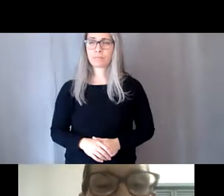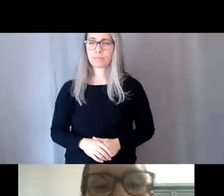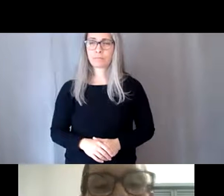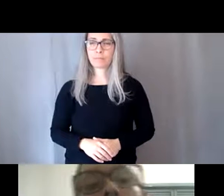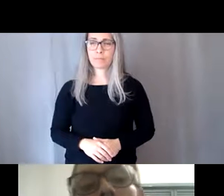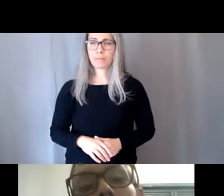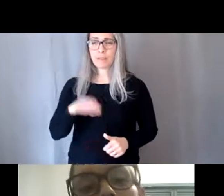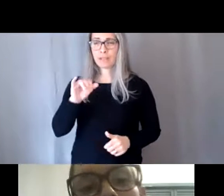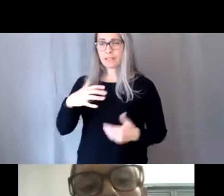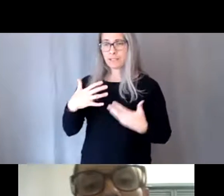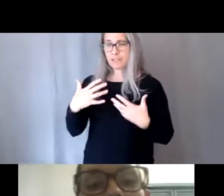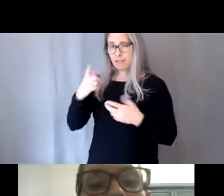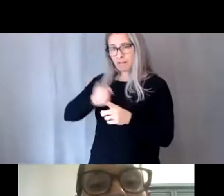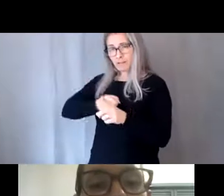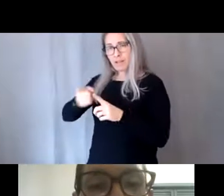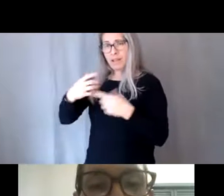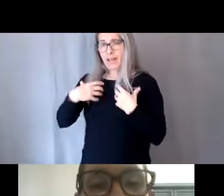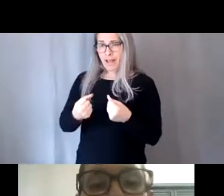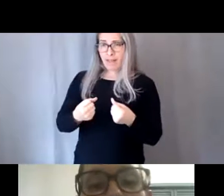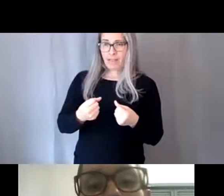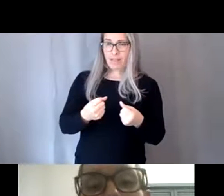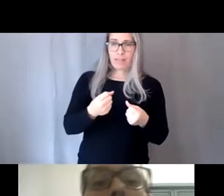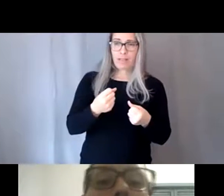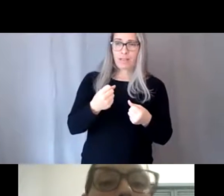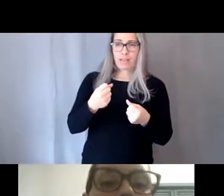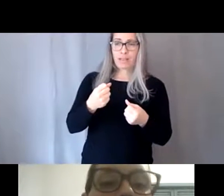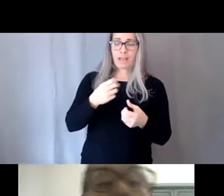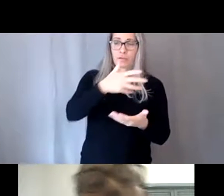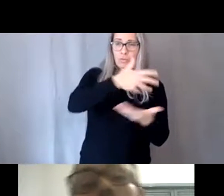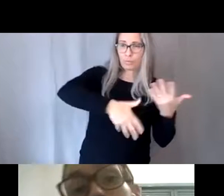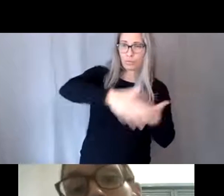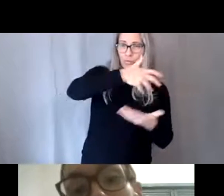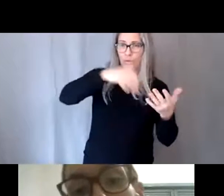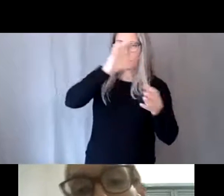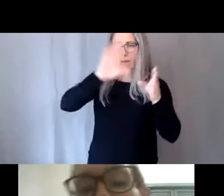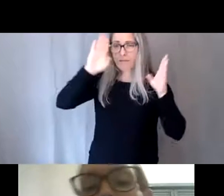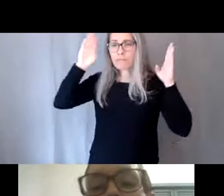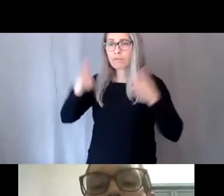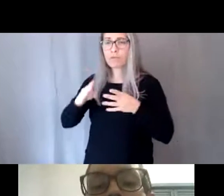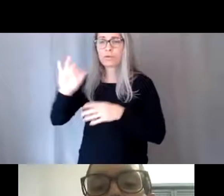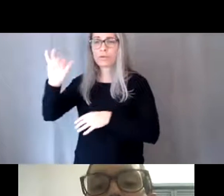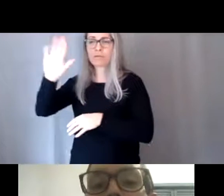and administrative legitimacies to propose and modify classificatory